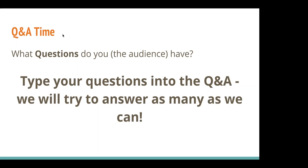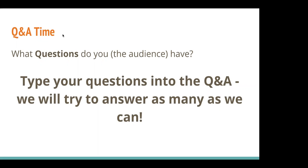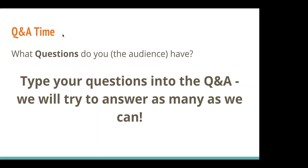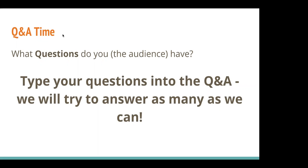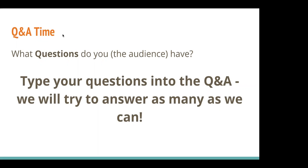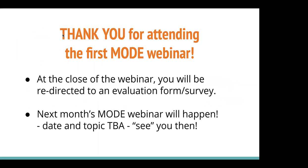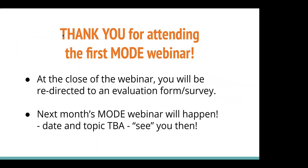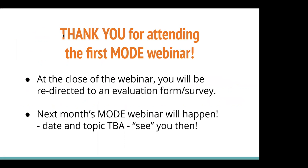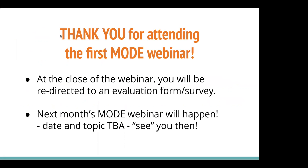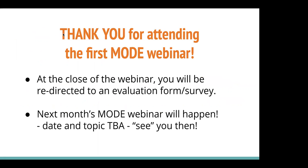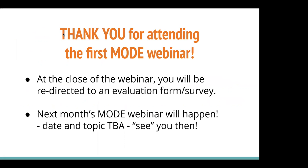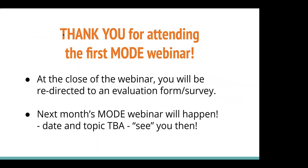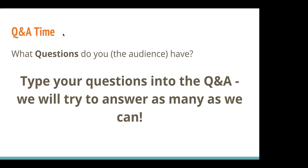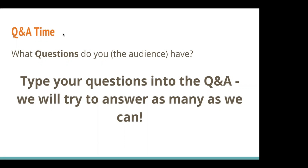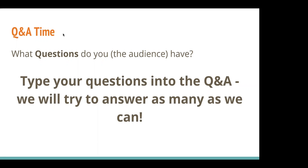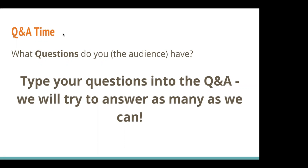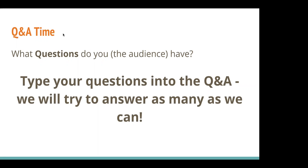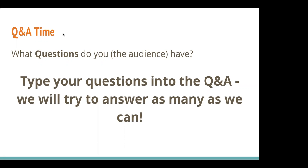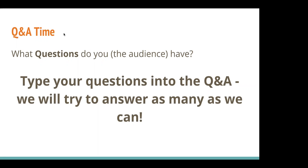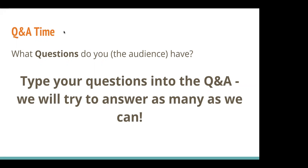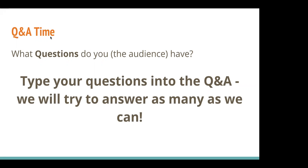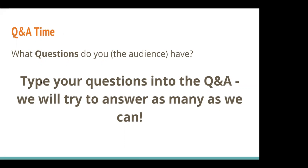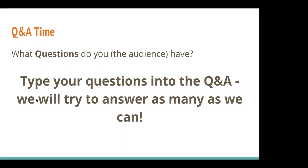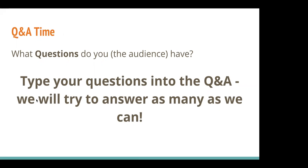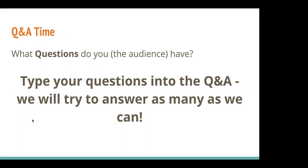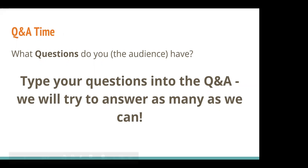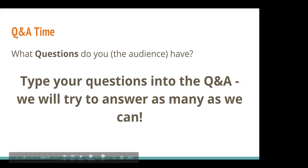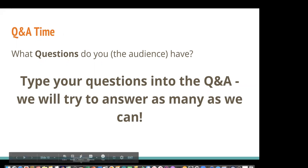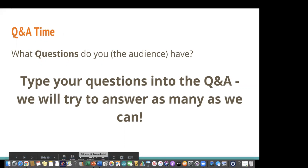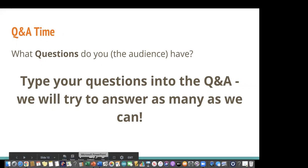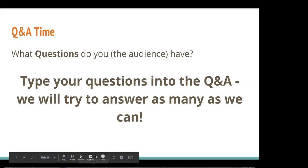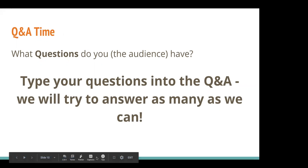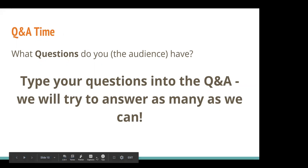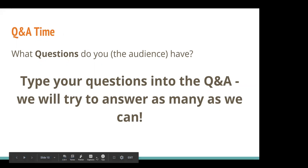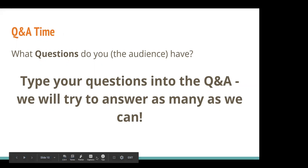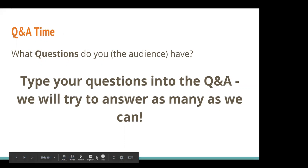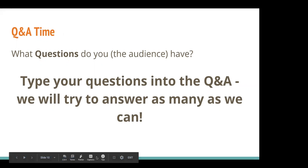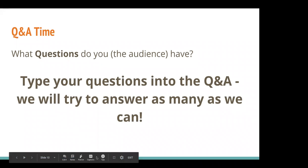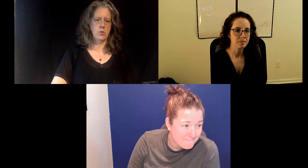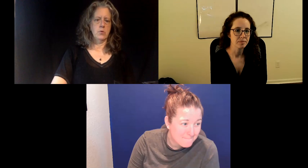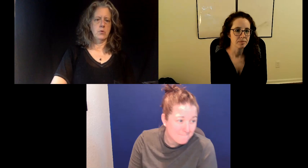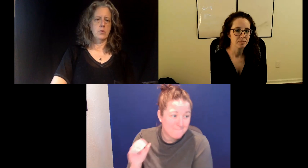it